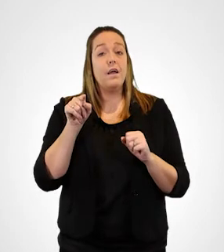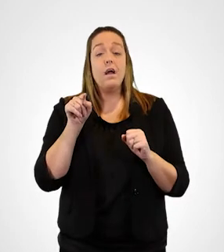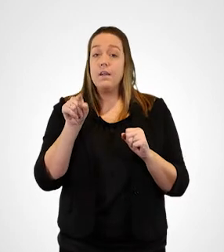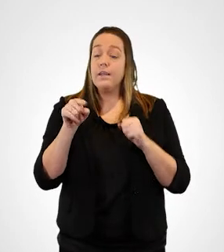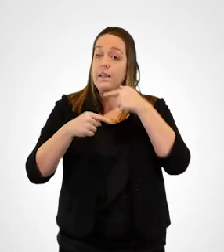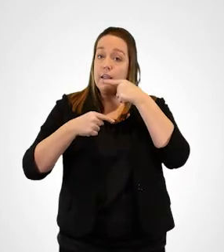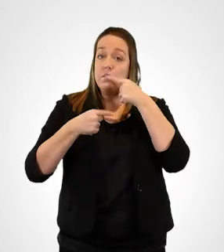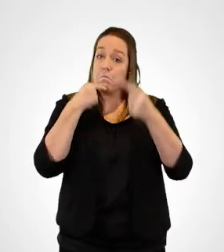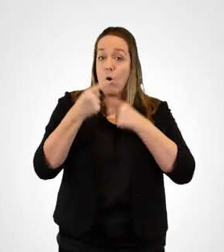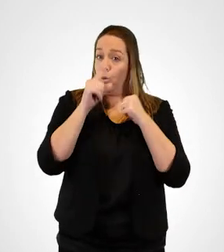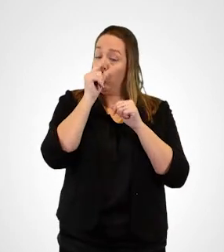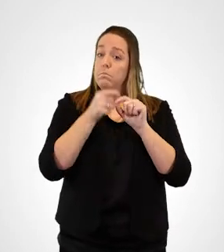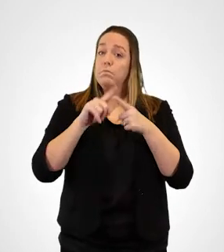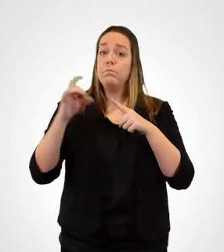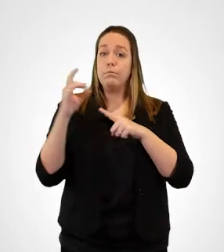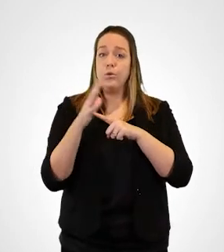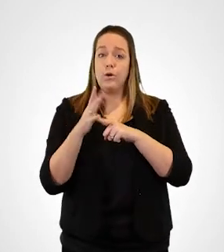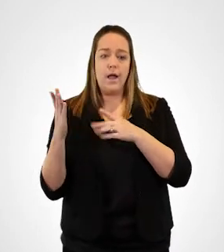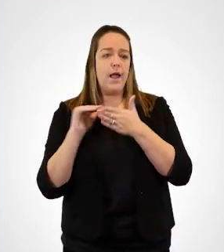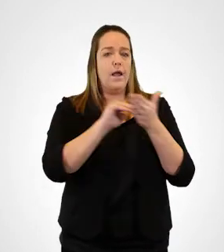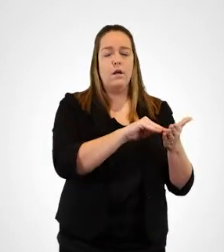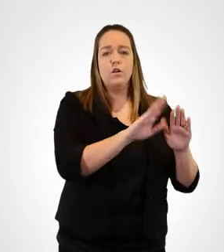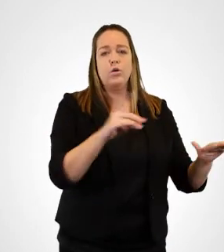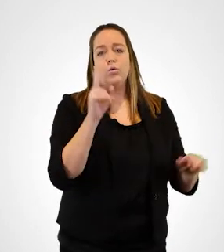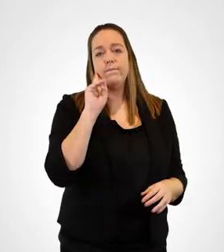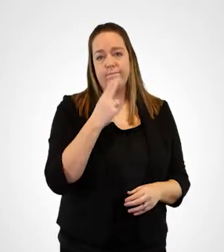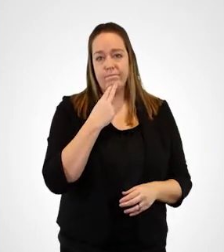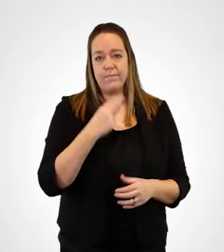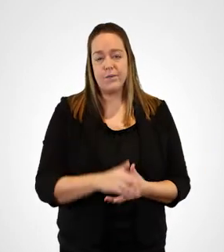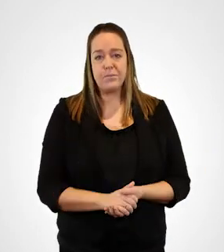might be particularly important for children who are deaf.